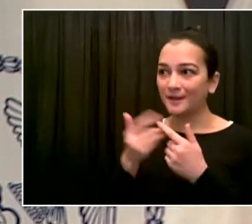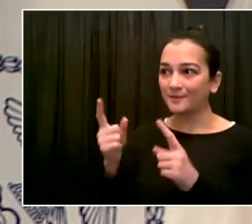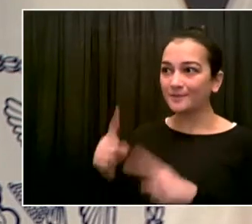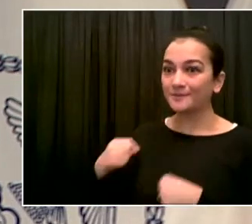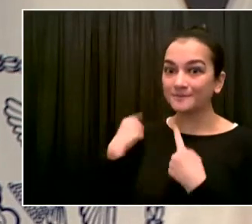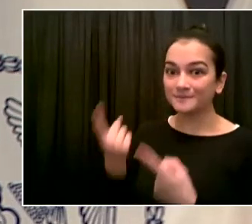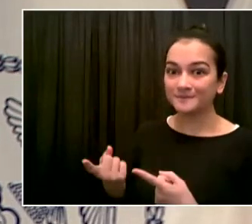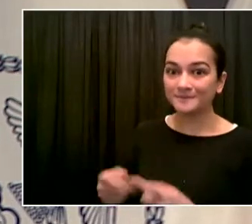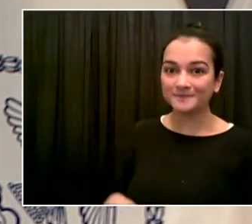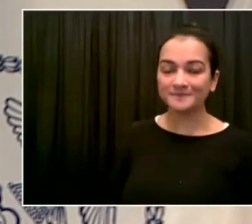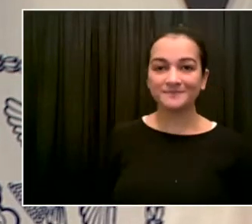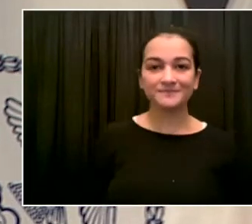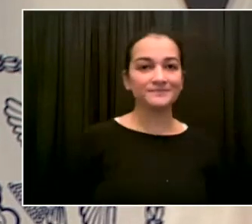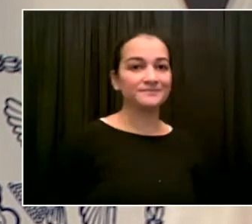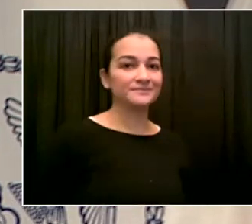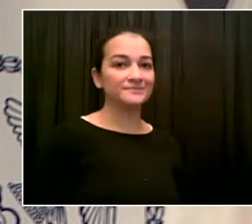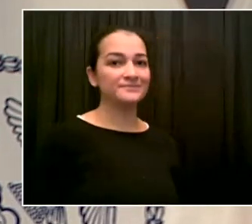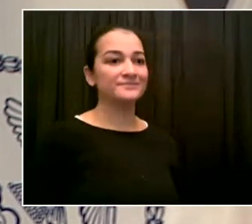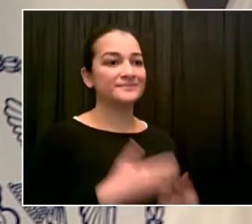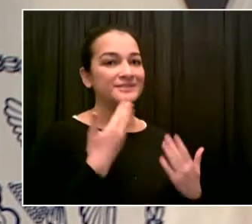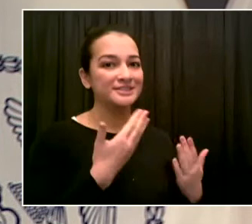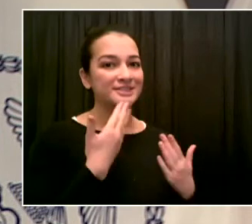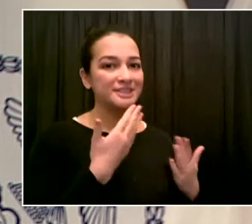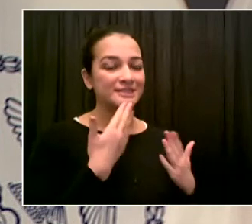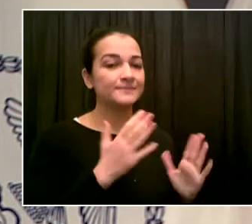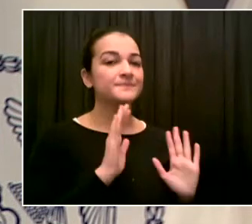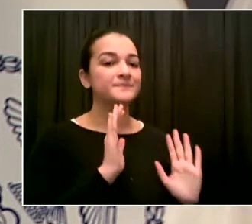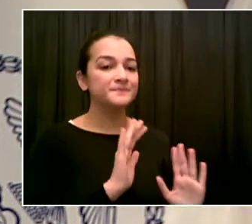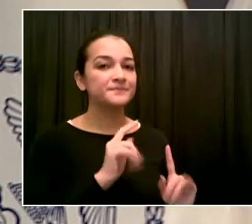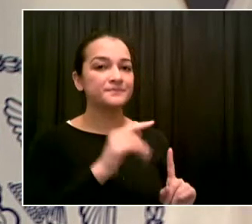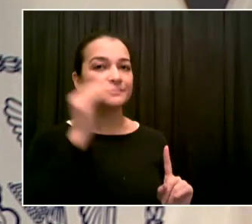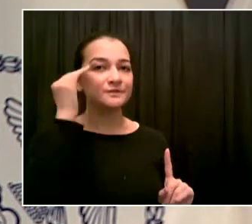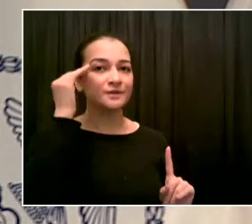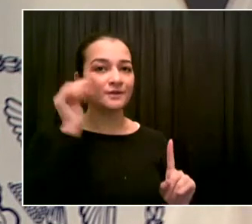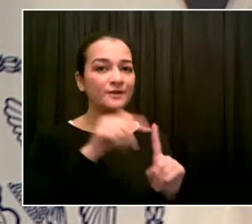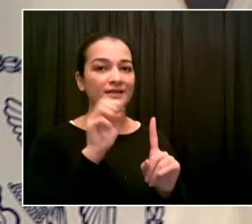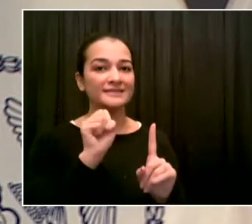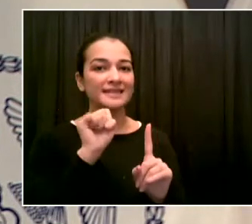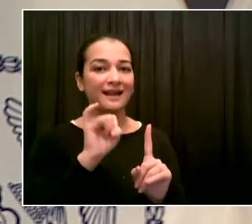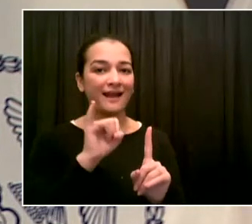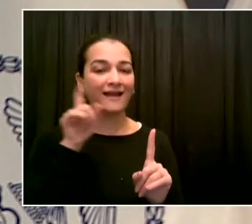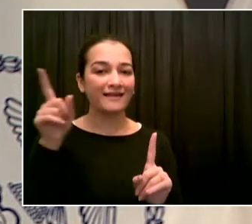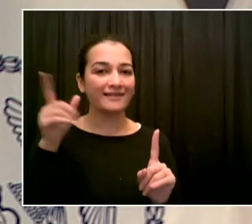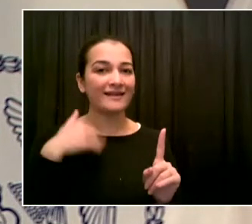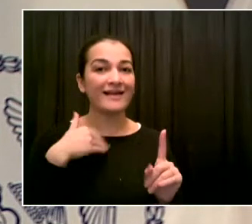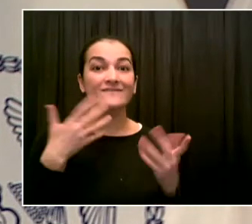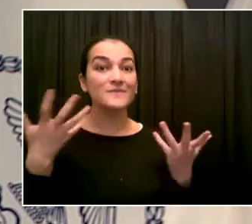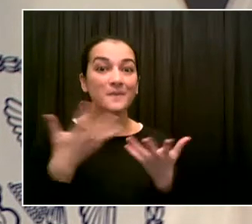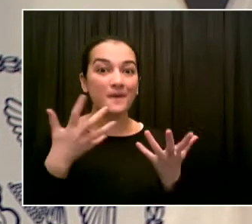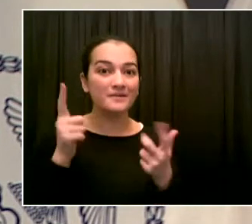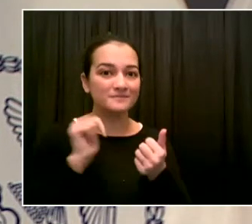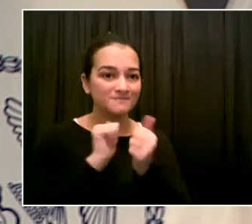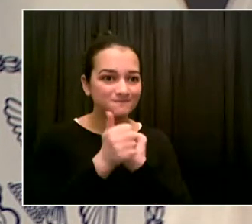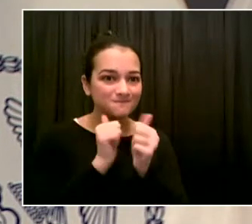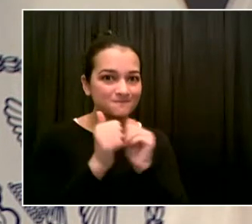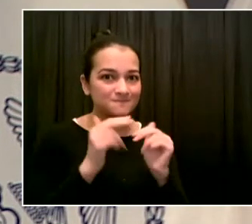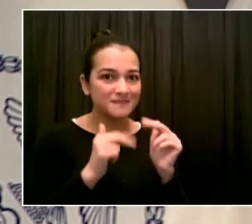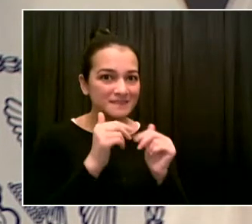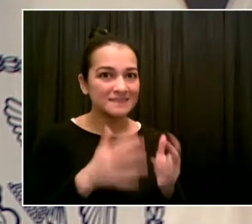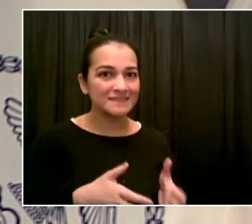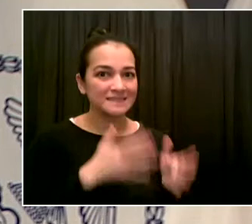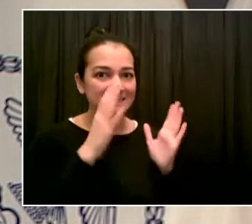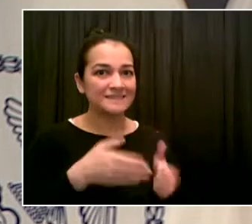GOOD MORNING.